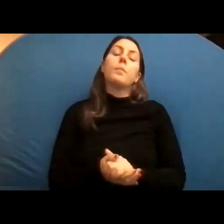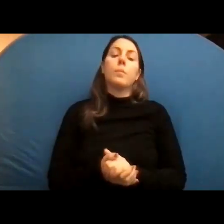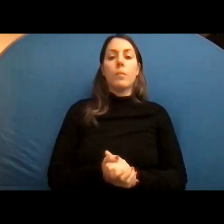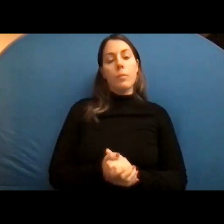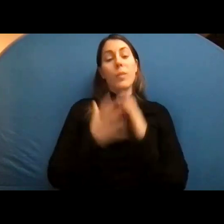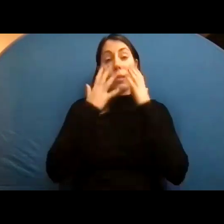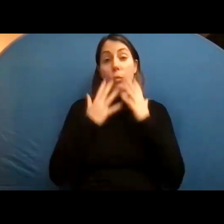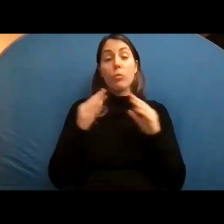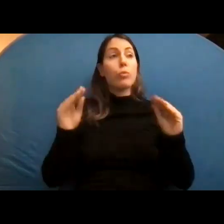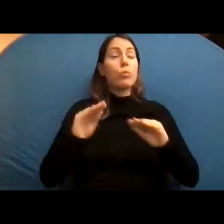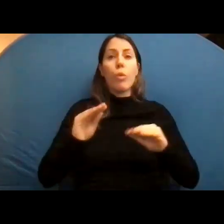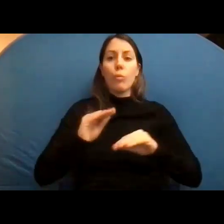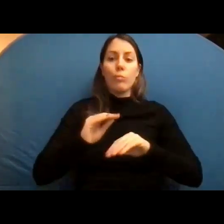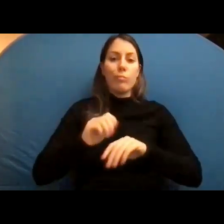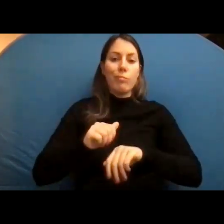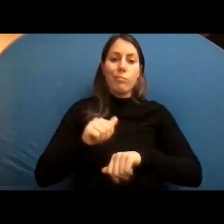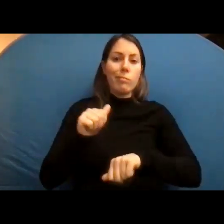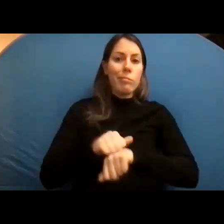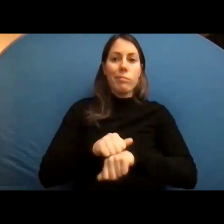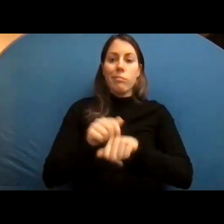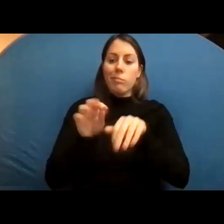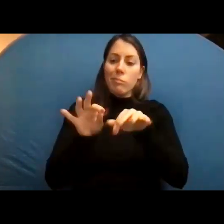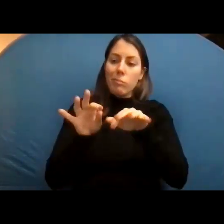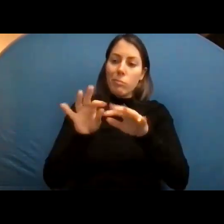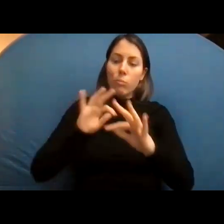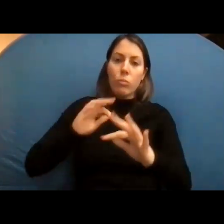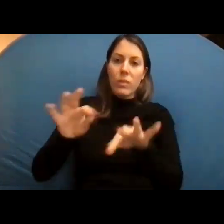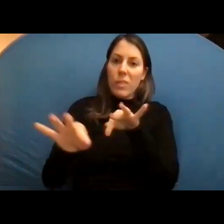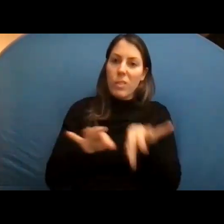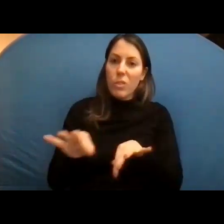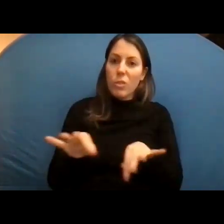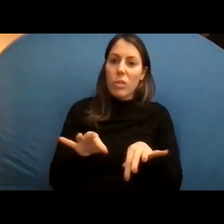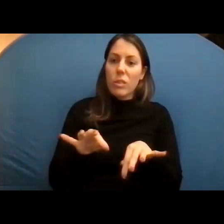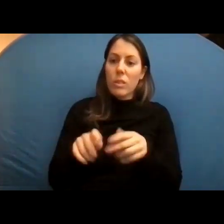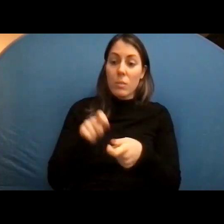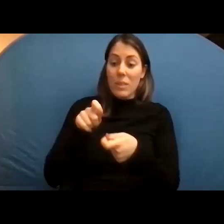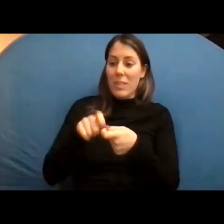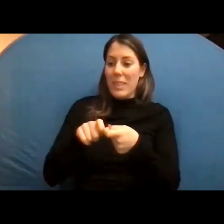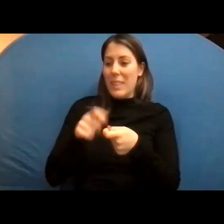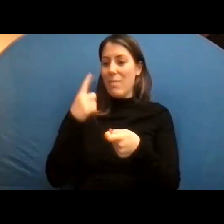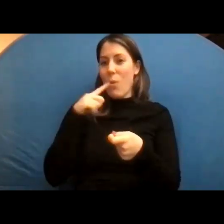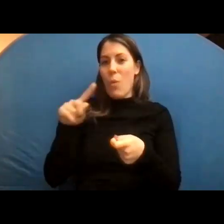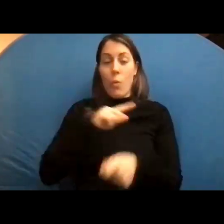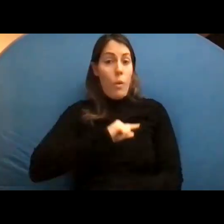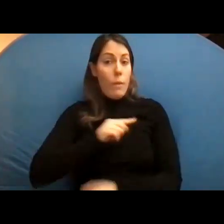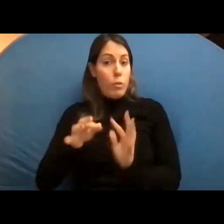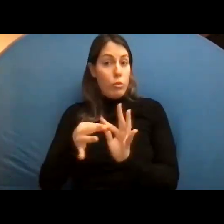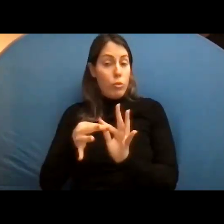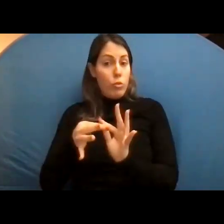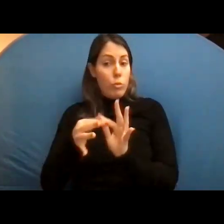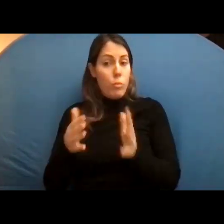forth. So there is, unfortunately, no hard and fast, no exact definition of what a